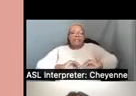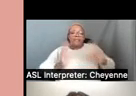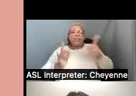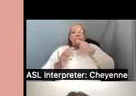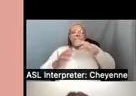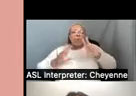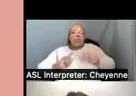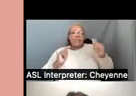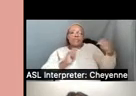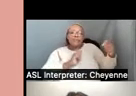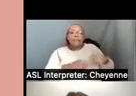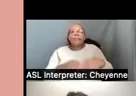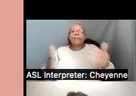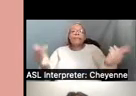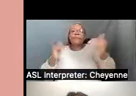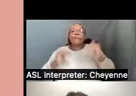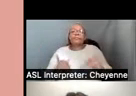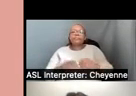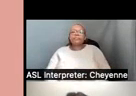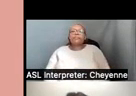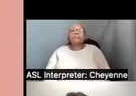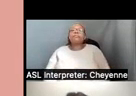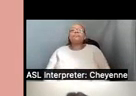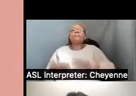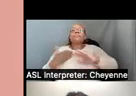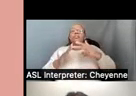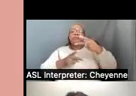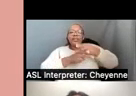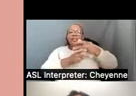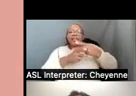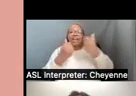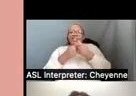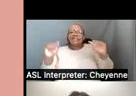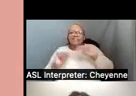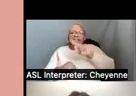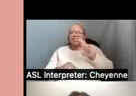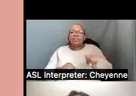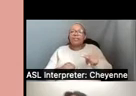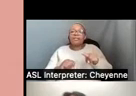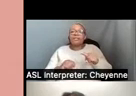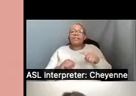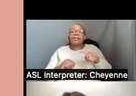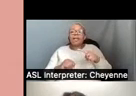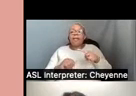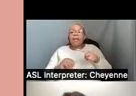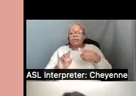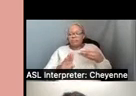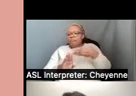And then, the community care and safety question is an extension of earlier authorship questions